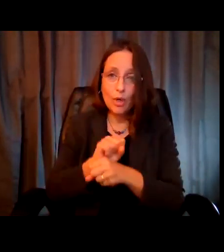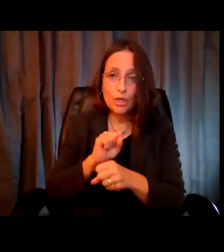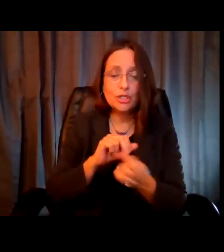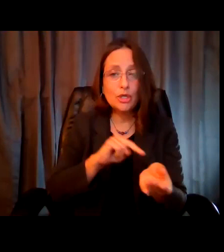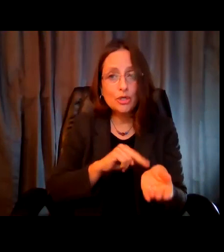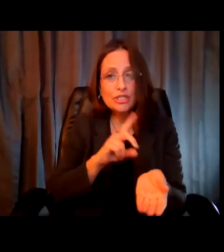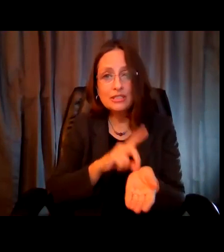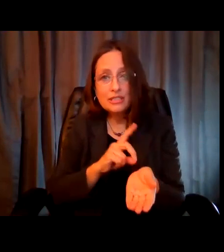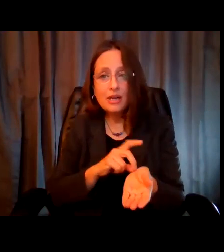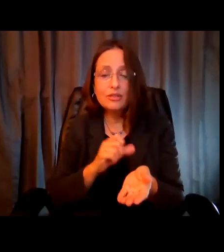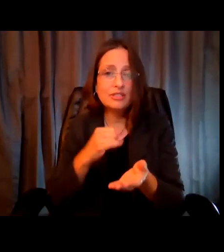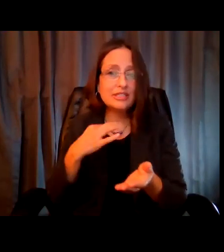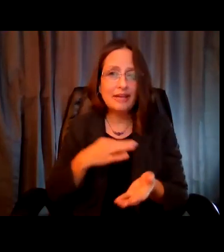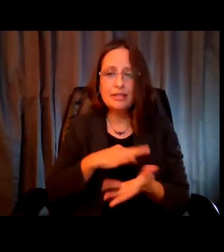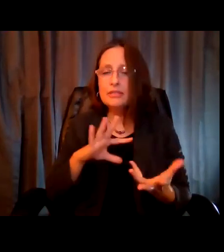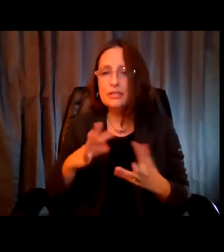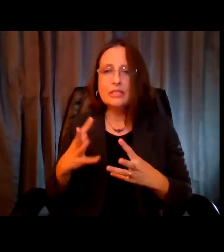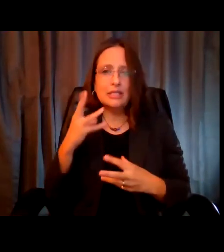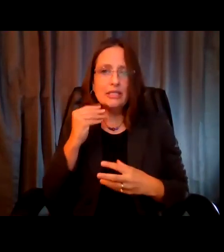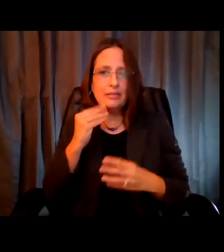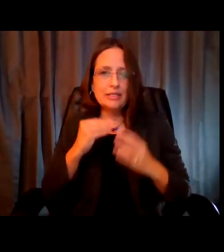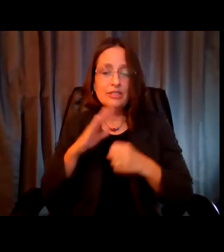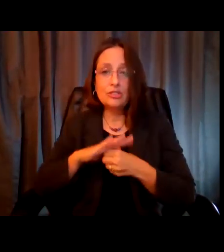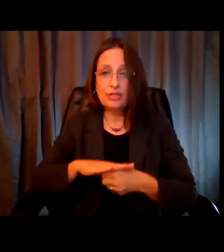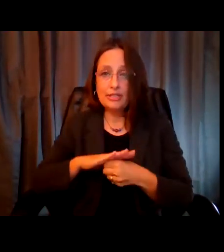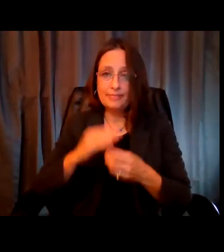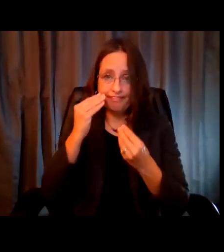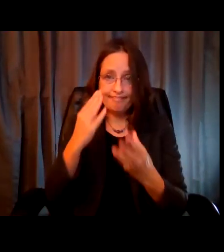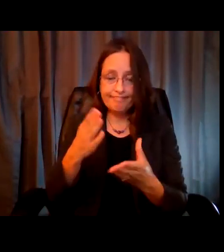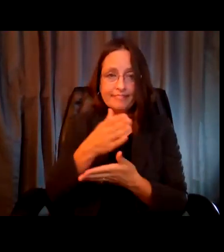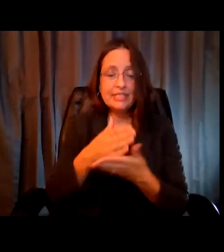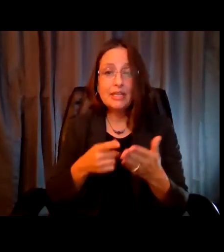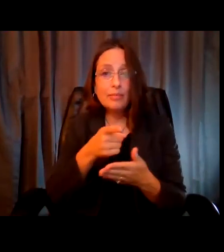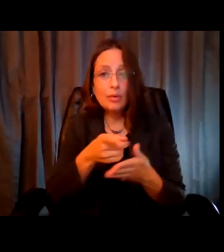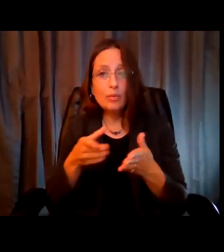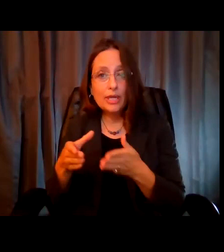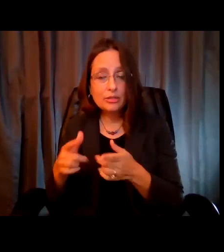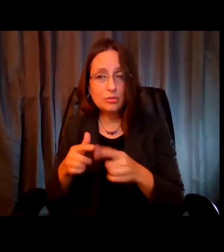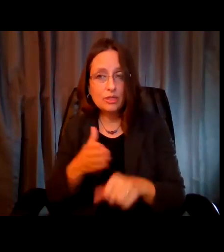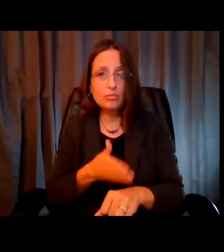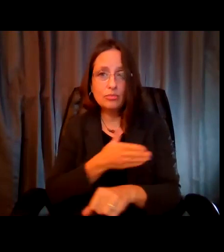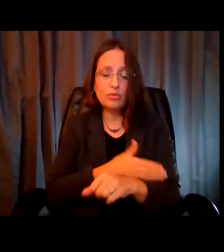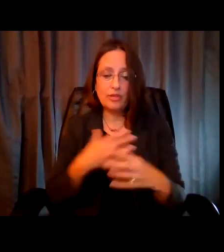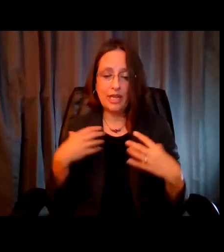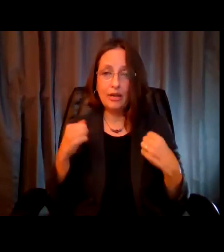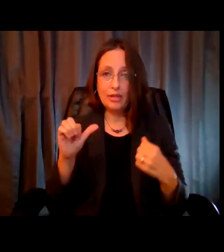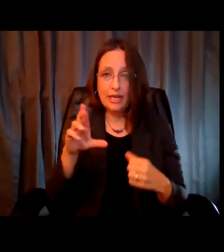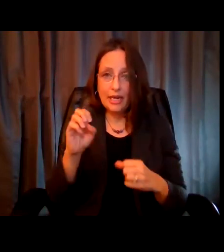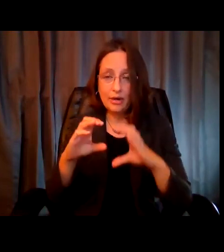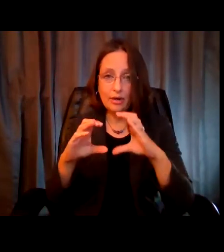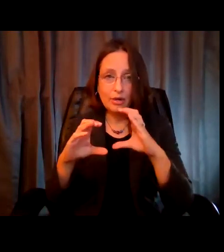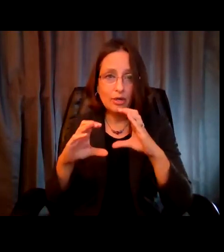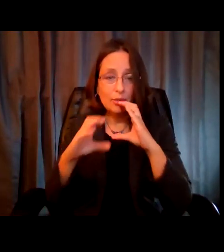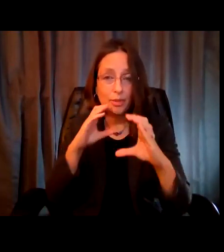accommodations, and questions. Think about all the team members. It's a good idea that when you